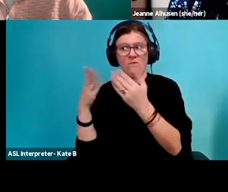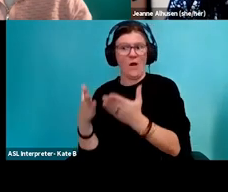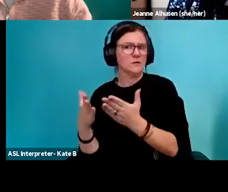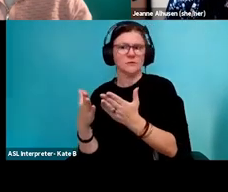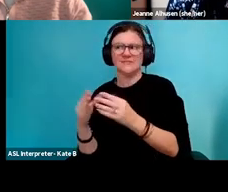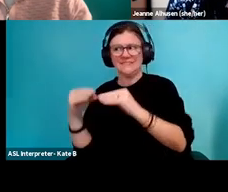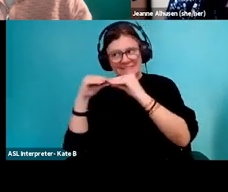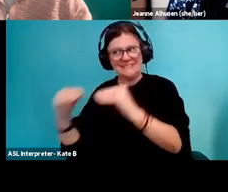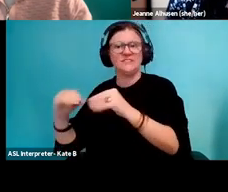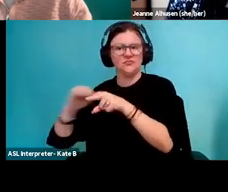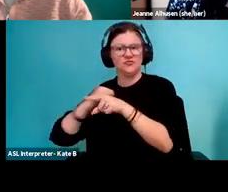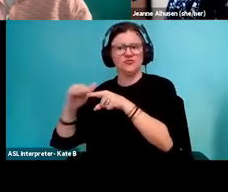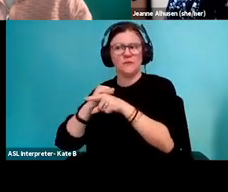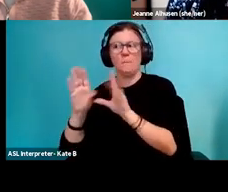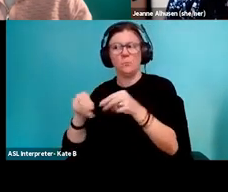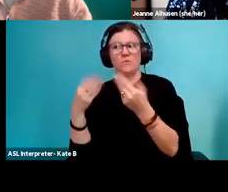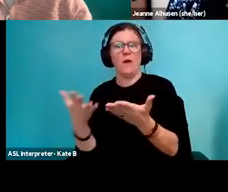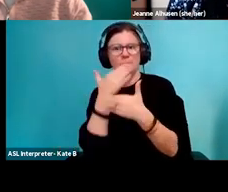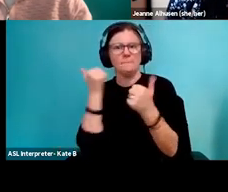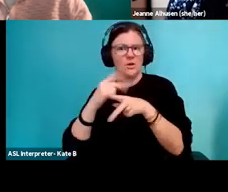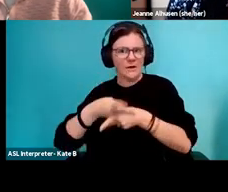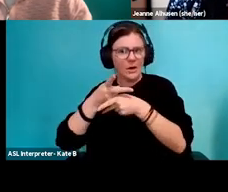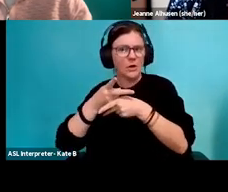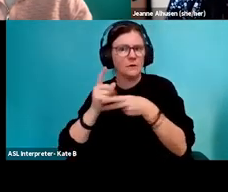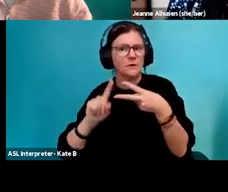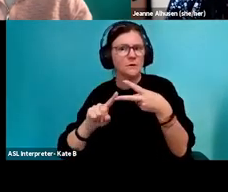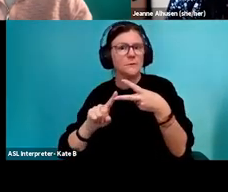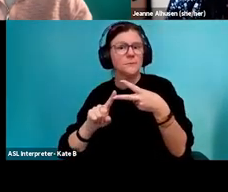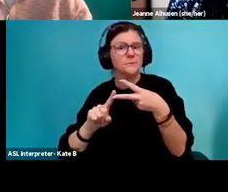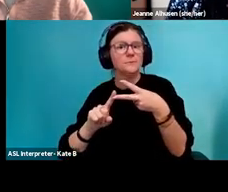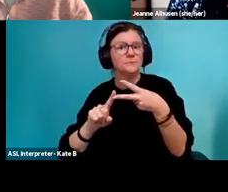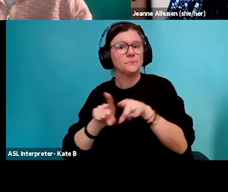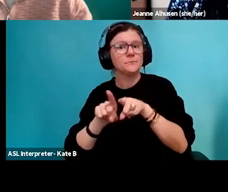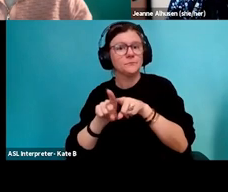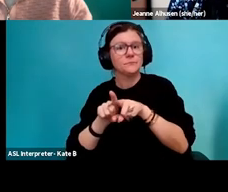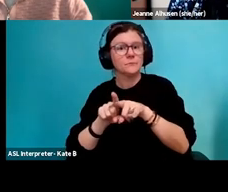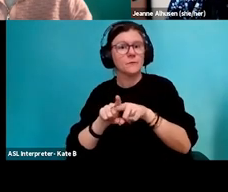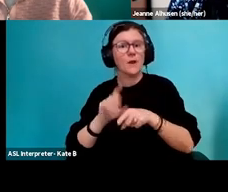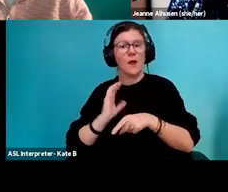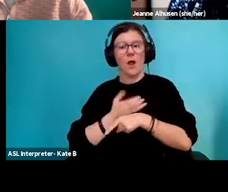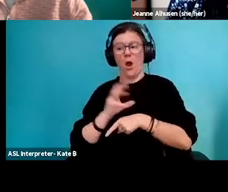to provide equitable care. Central to this is the expansion of a workforce that better